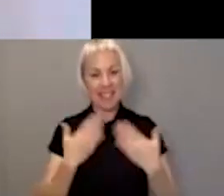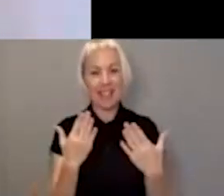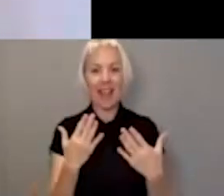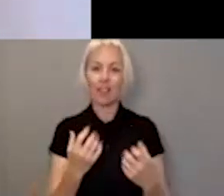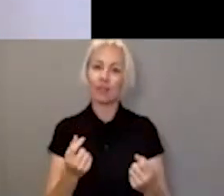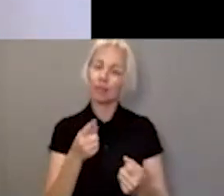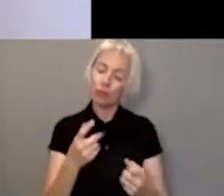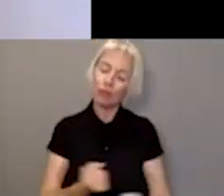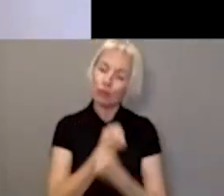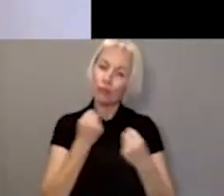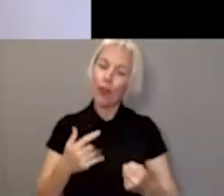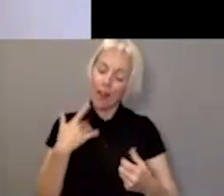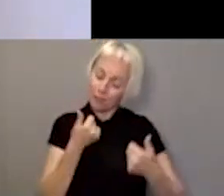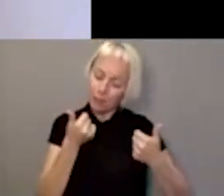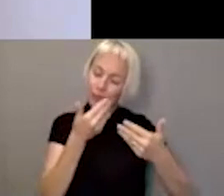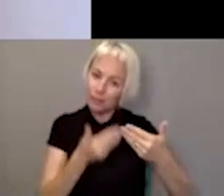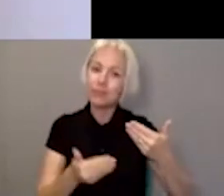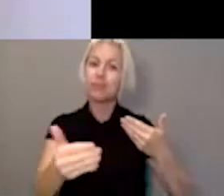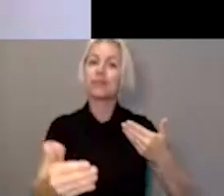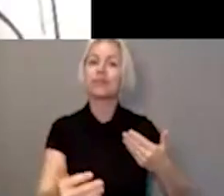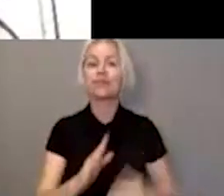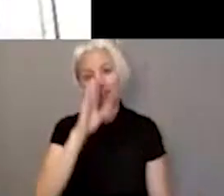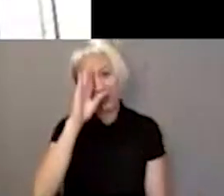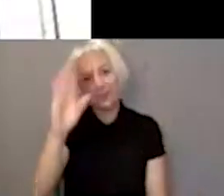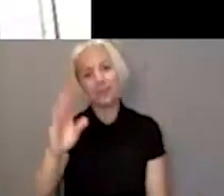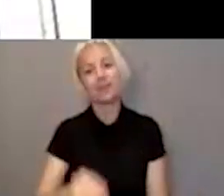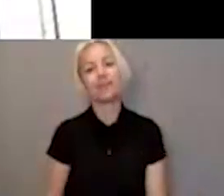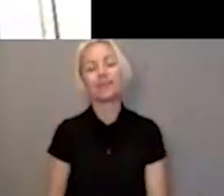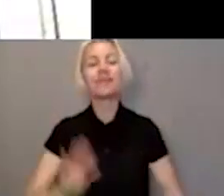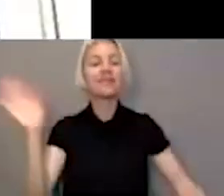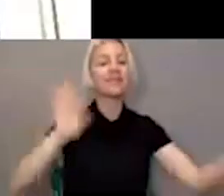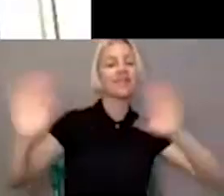Thanks, Nas, too. Thanks, Jeremy. Thank you, Lil.